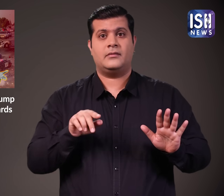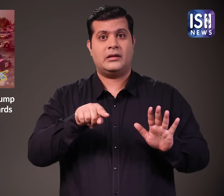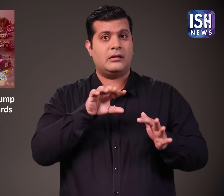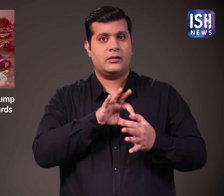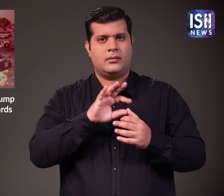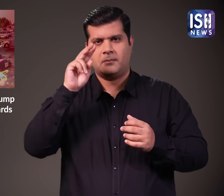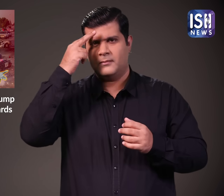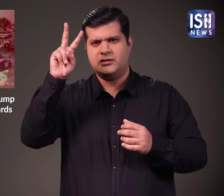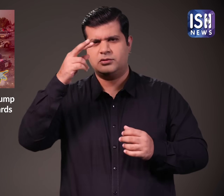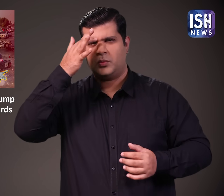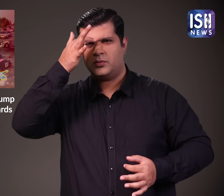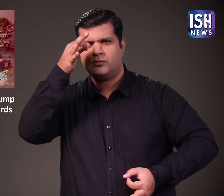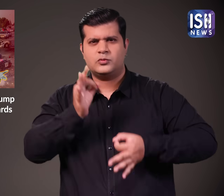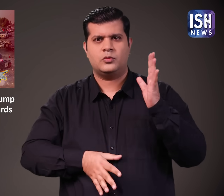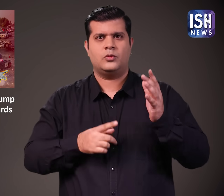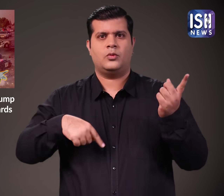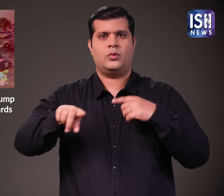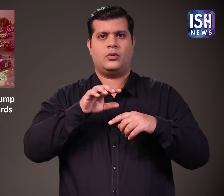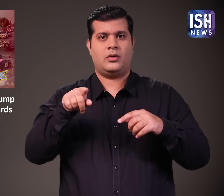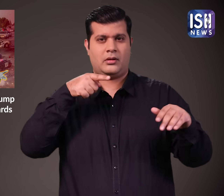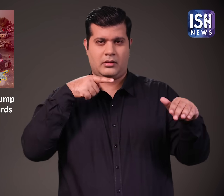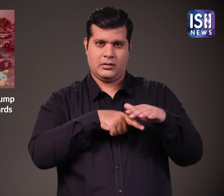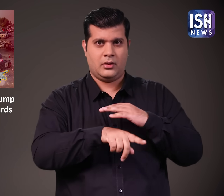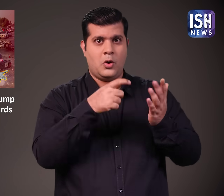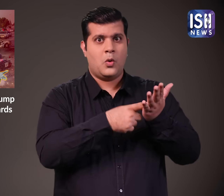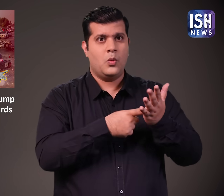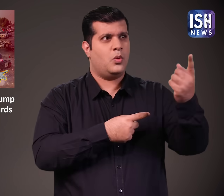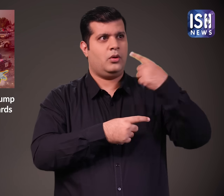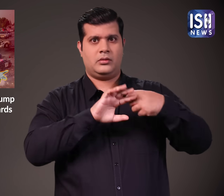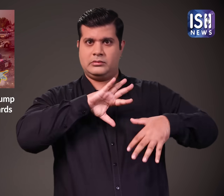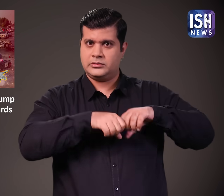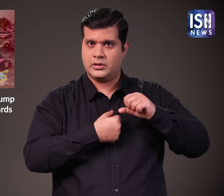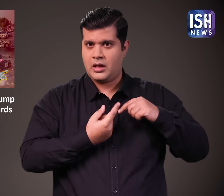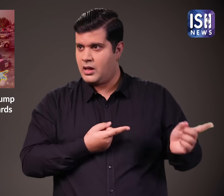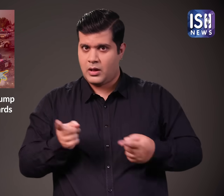This has fumed Mexican people, as due to immigration regulations they are deported,